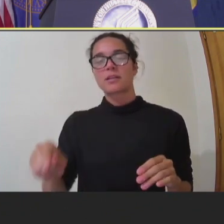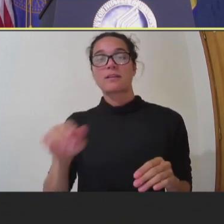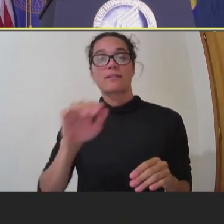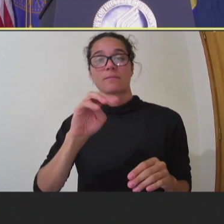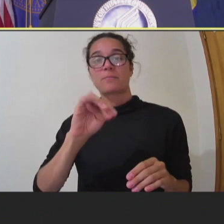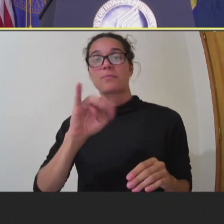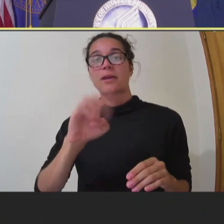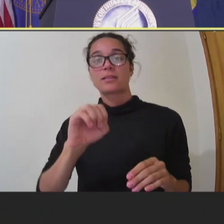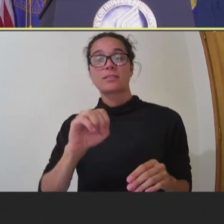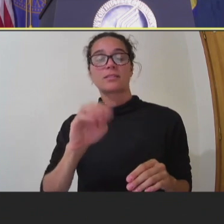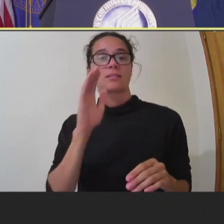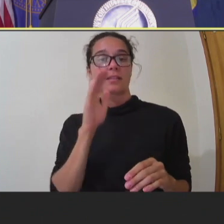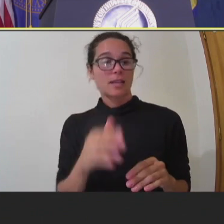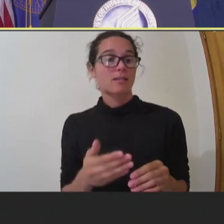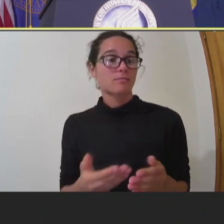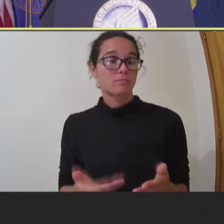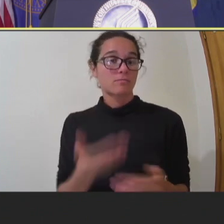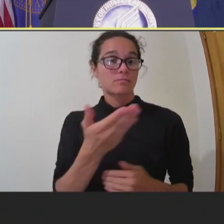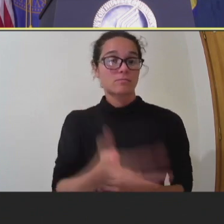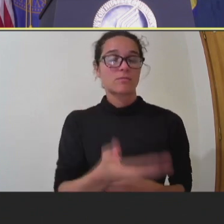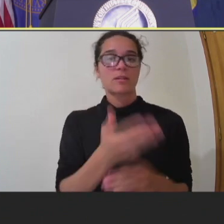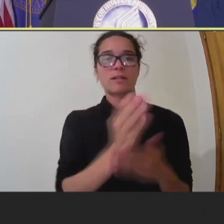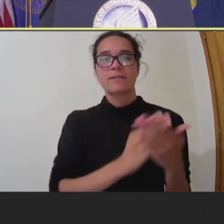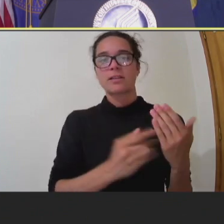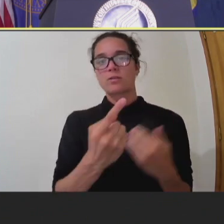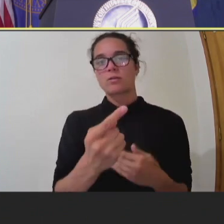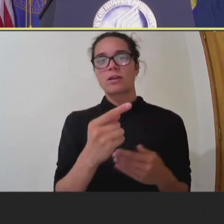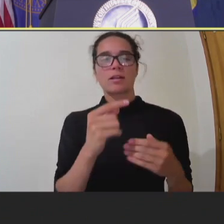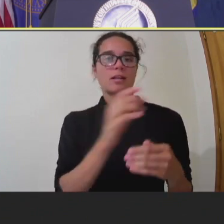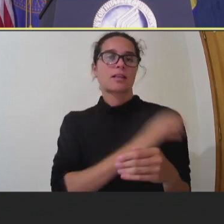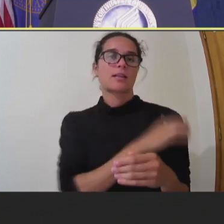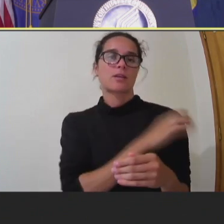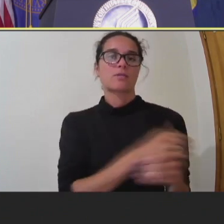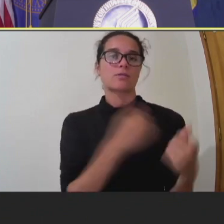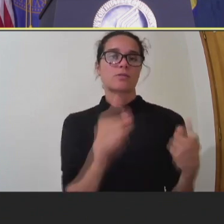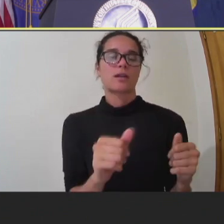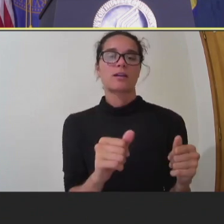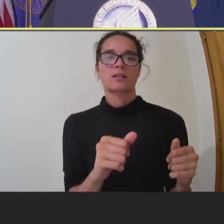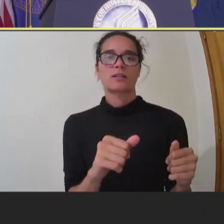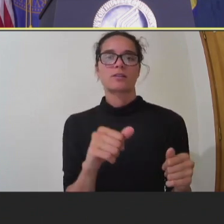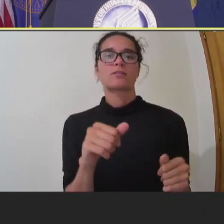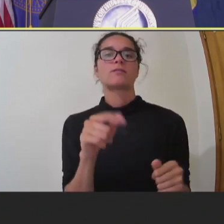clinical trial. Again, this is a dose-escalation study that was done in advanced stage, so stage